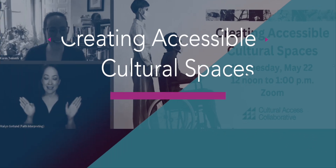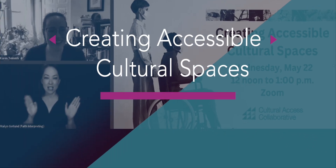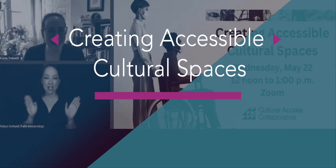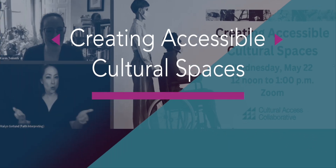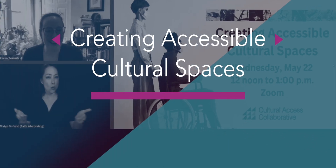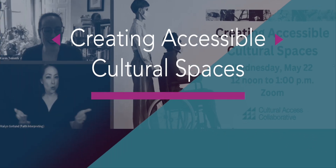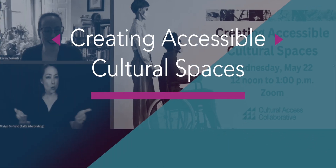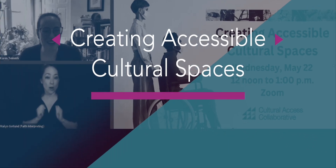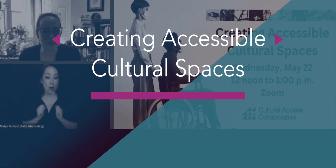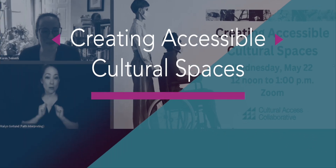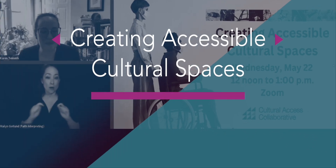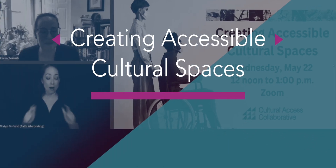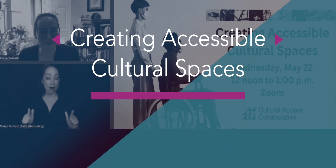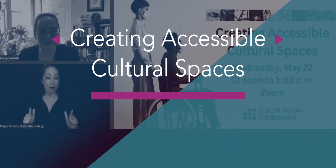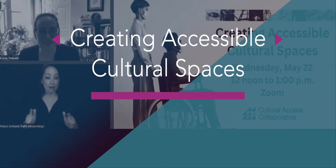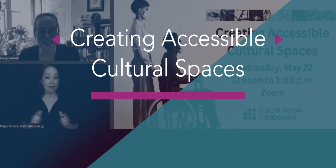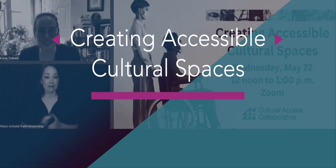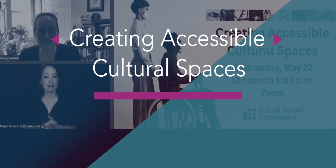“Creating Accessible Cultural Spaces.”